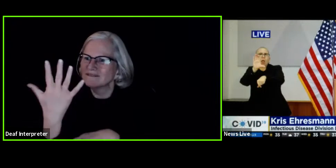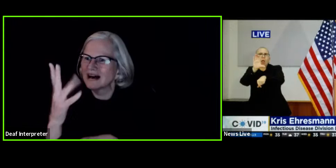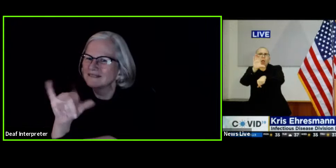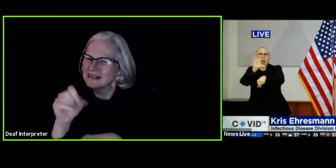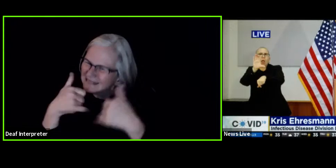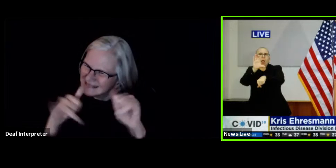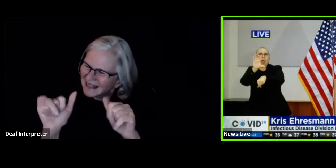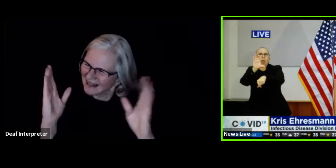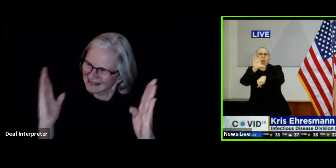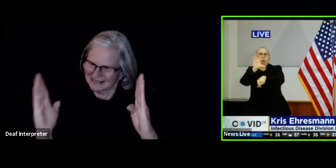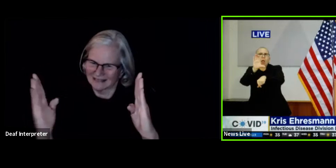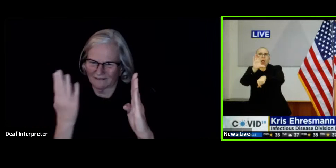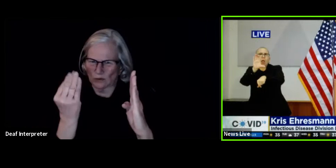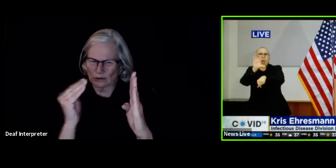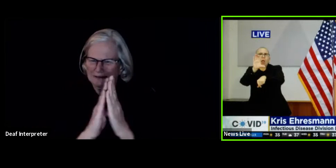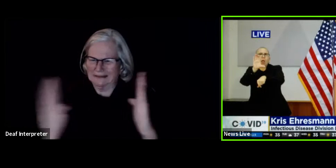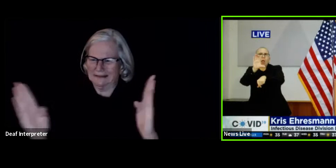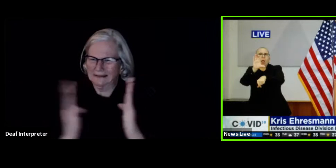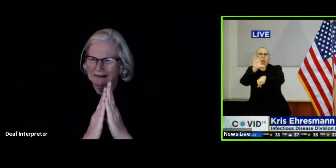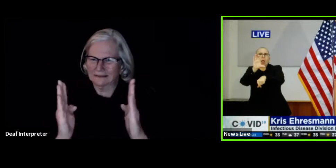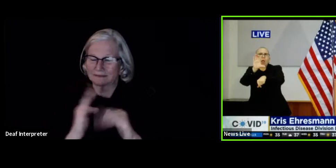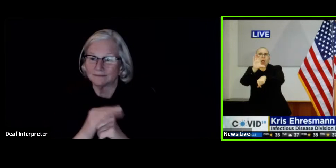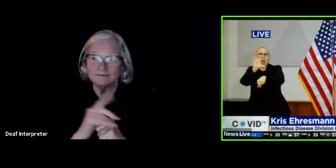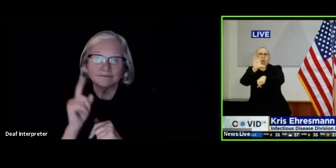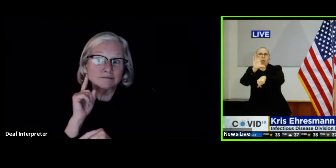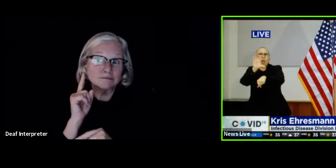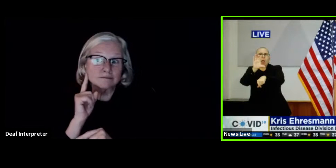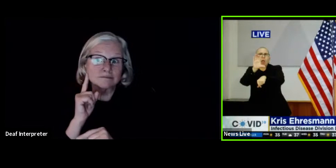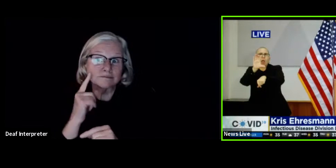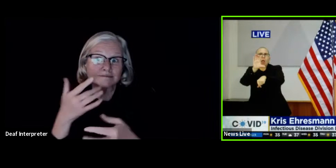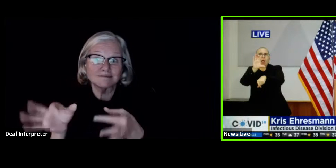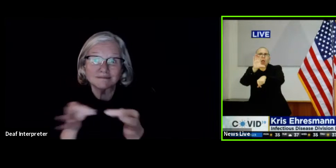BUT AS YOU HEARD, THE APP WILL GIVE YOU A RANGE OF TIME WHEN